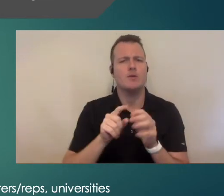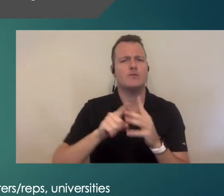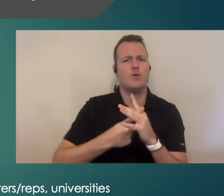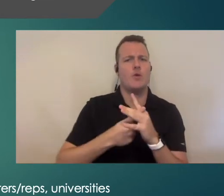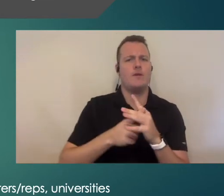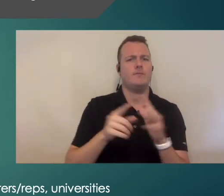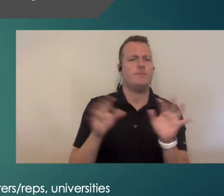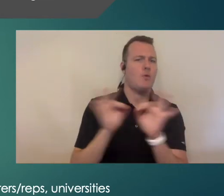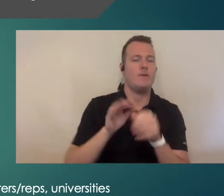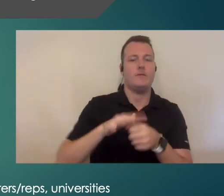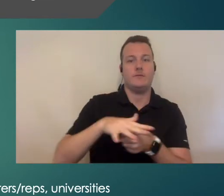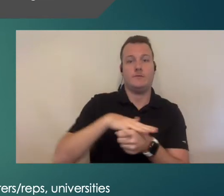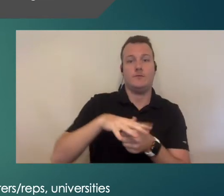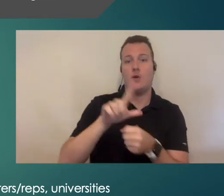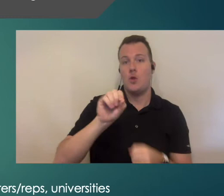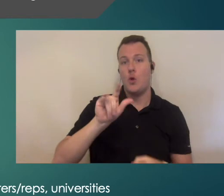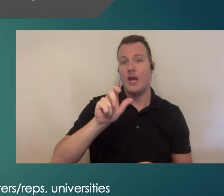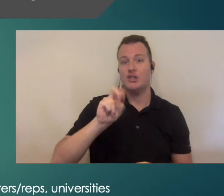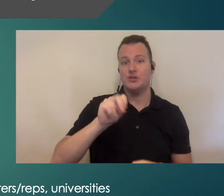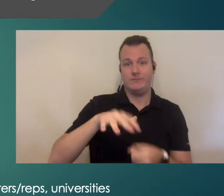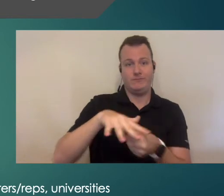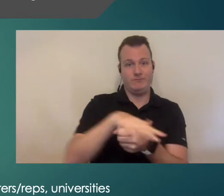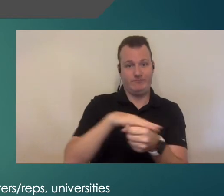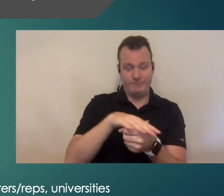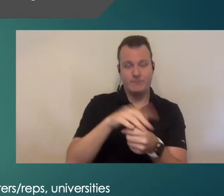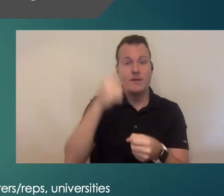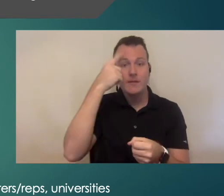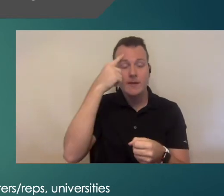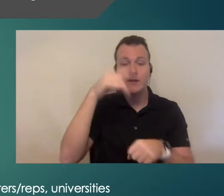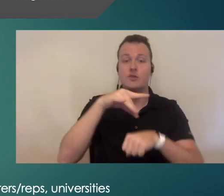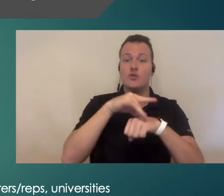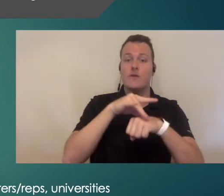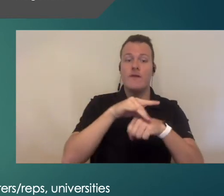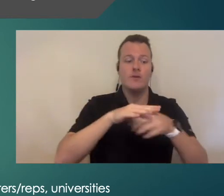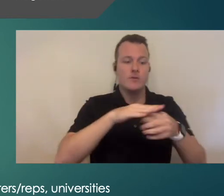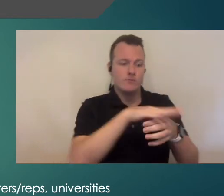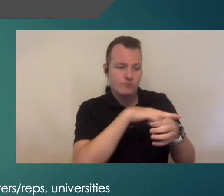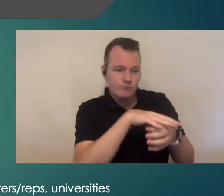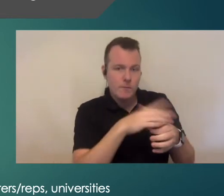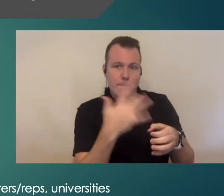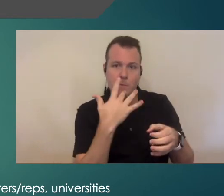the location. Some things to think about is their geographical area that you want